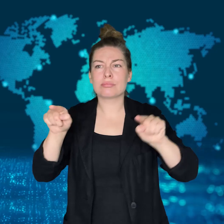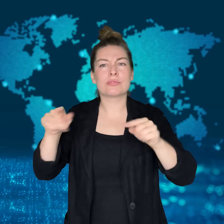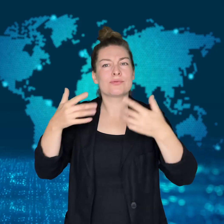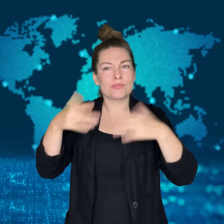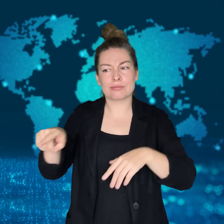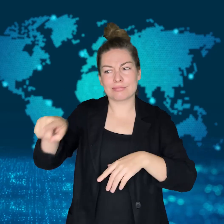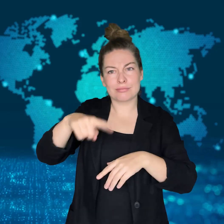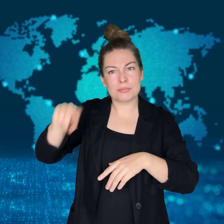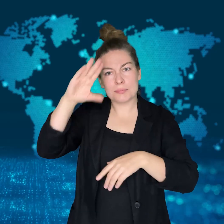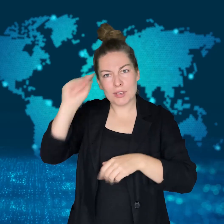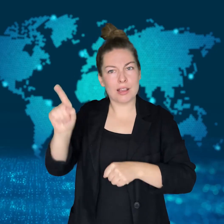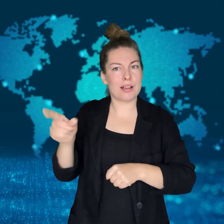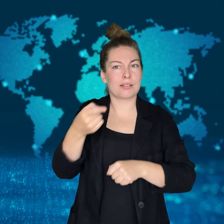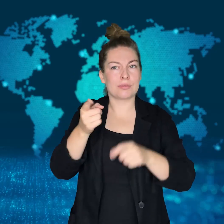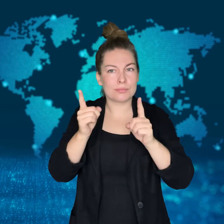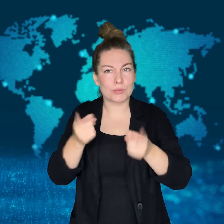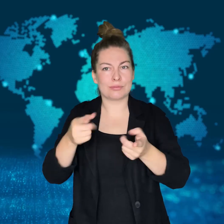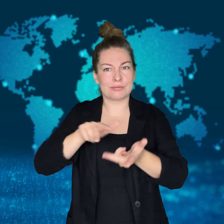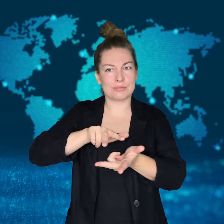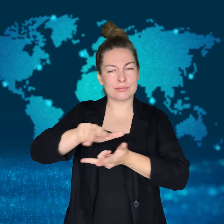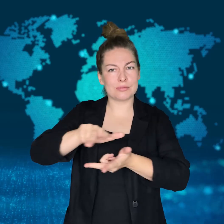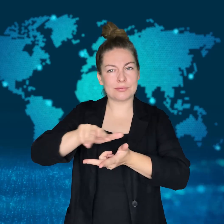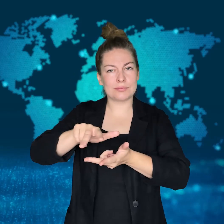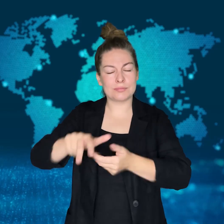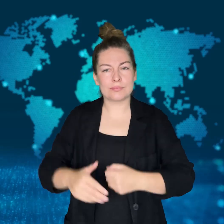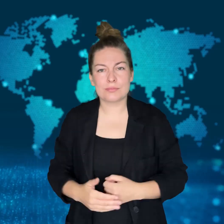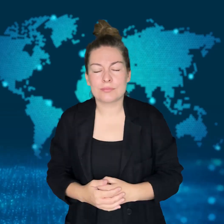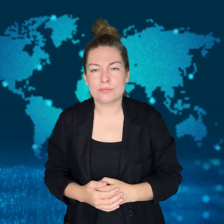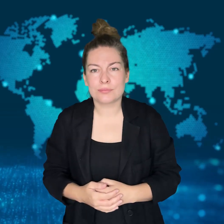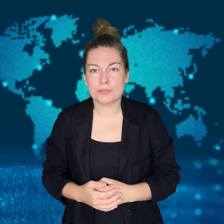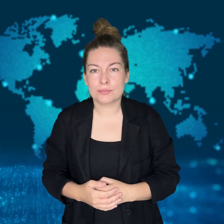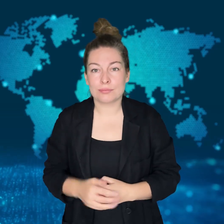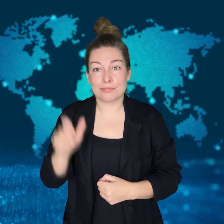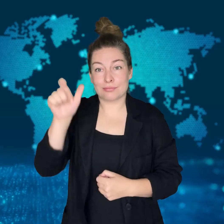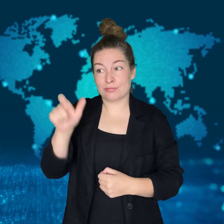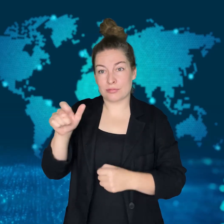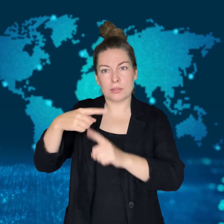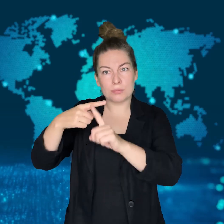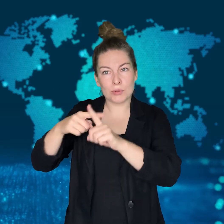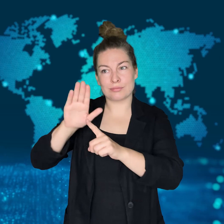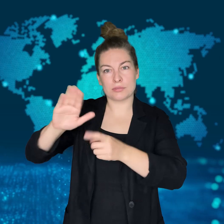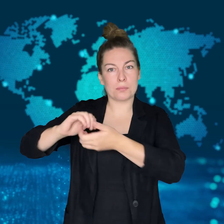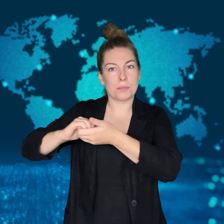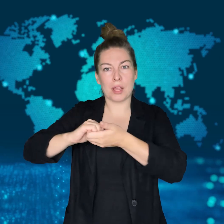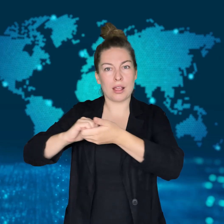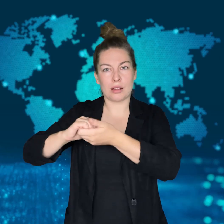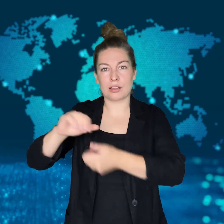The alleged crimes occurred from 2009 to 2015.